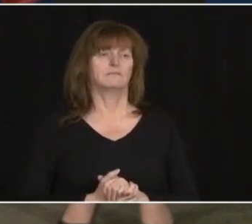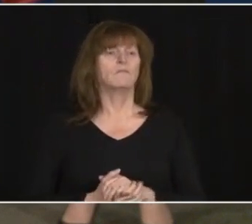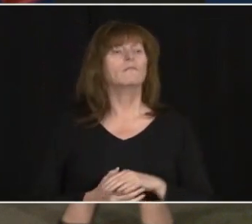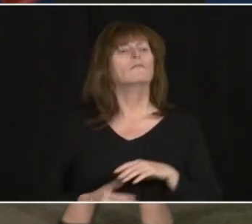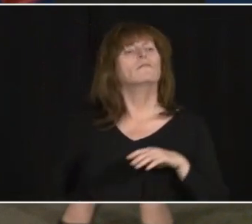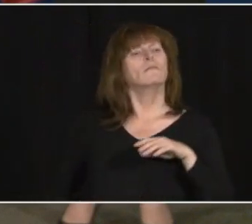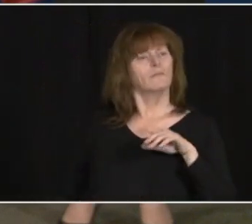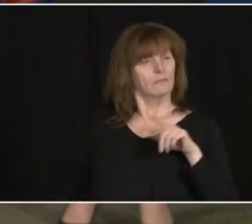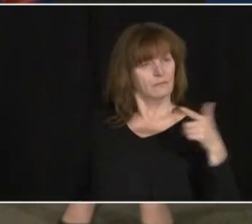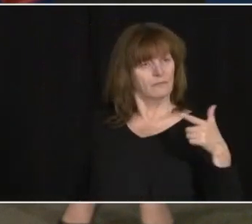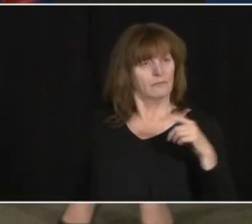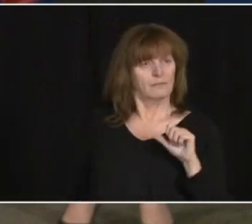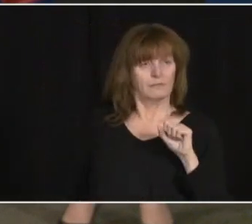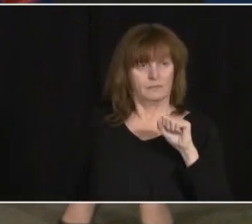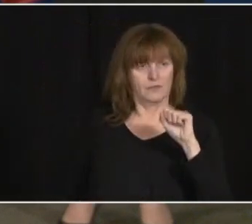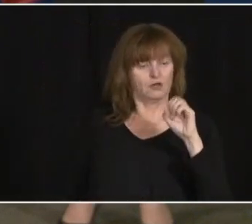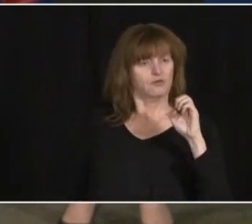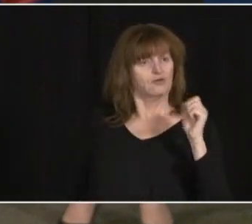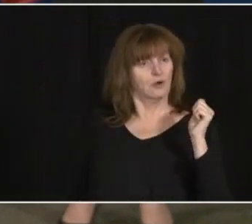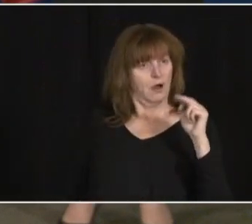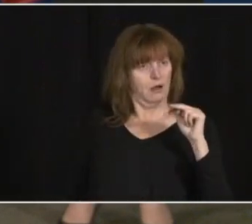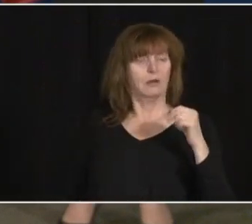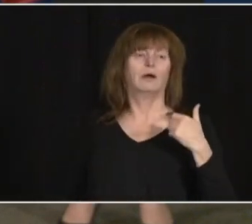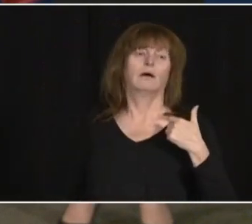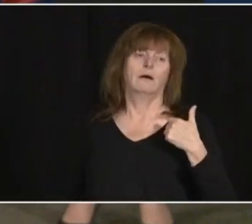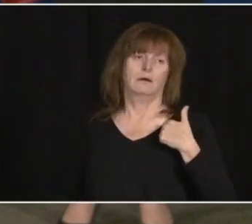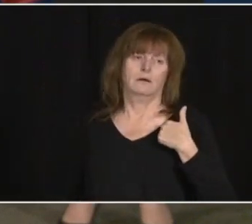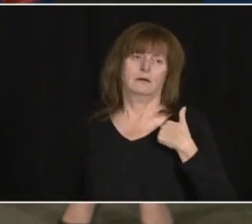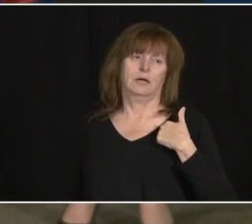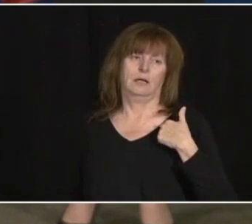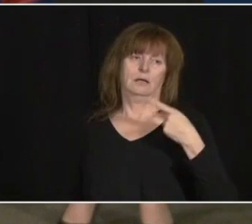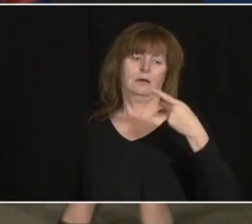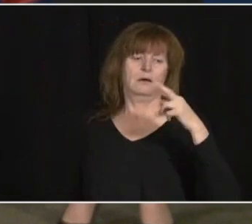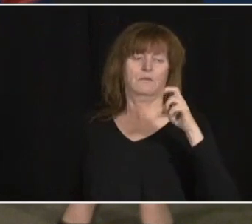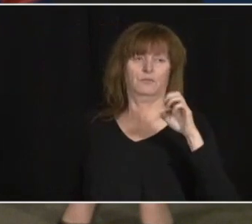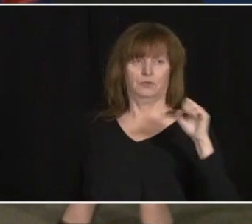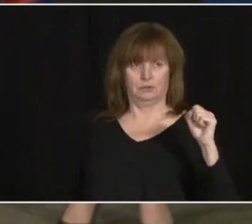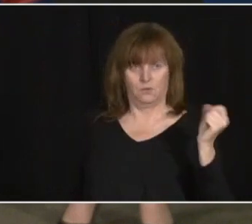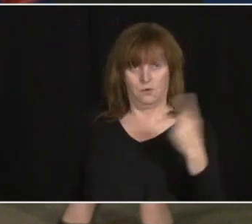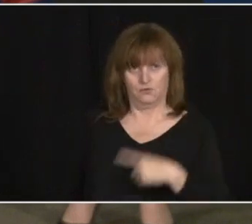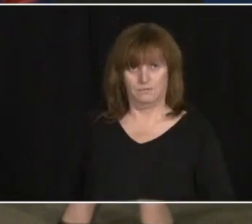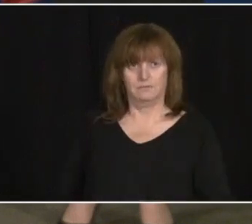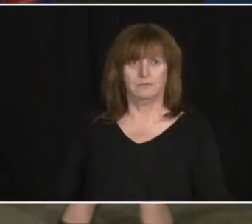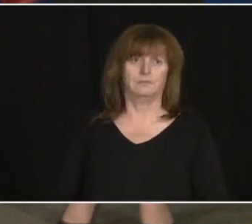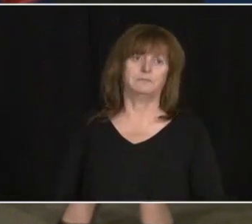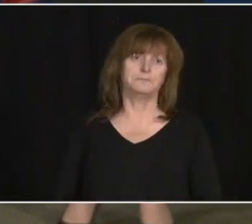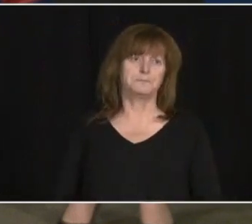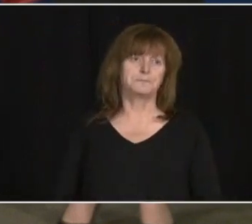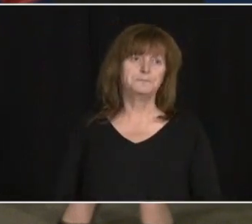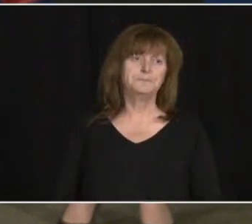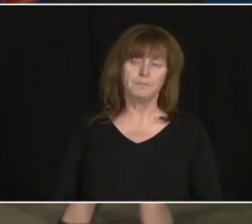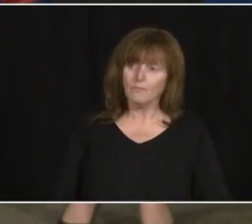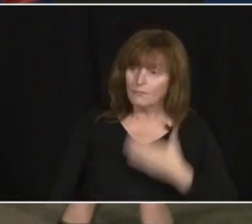than we were in the past. Next question from Shawn Jeffers of the Canadian press.